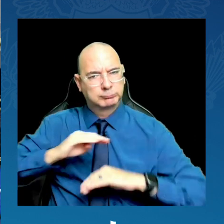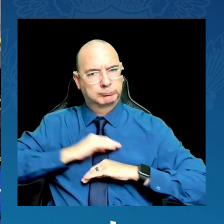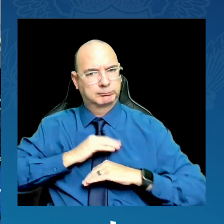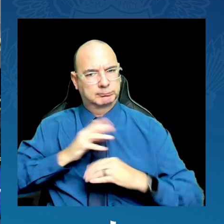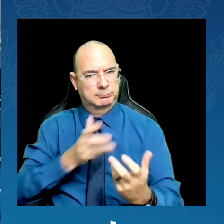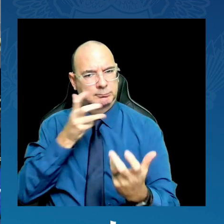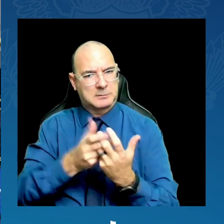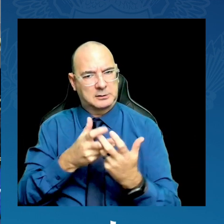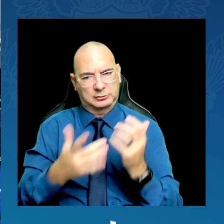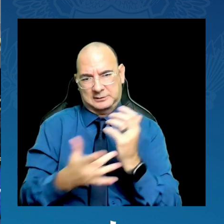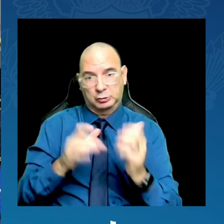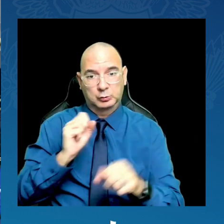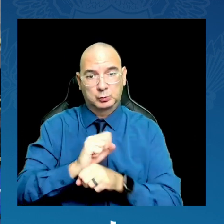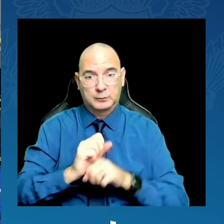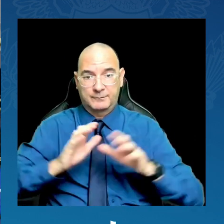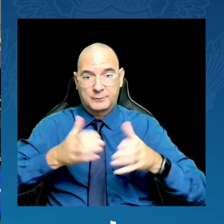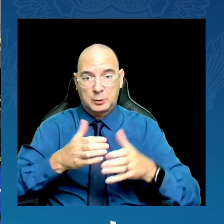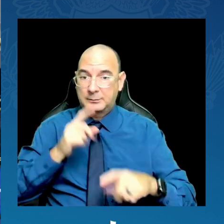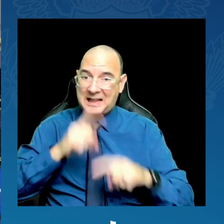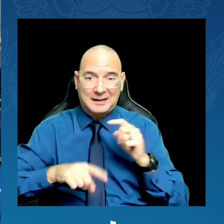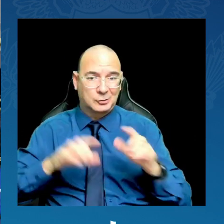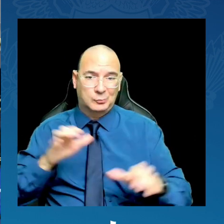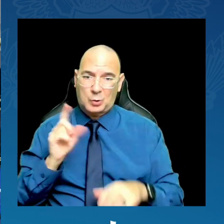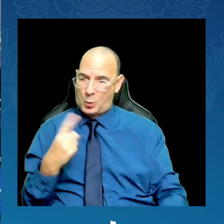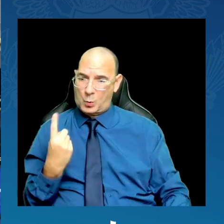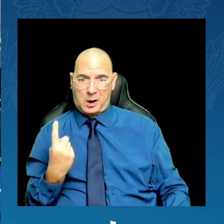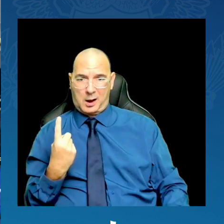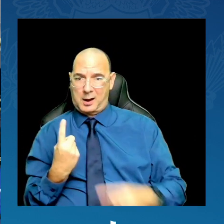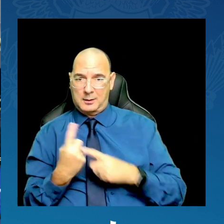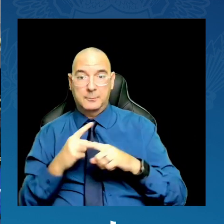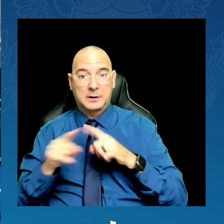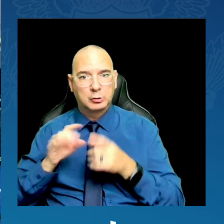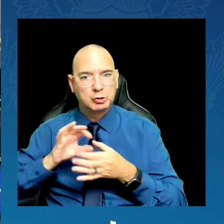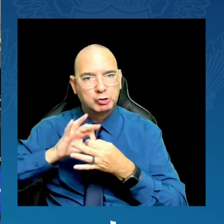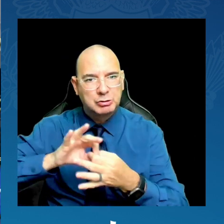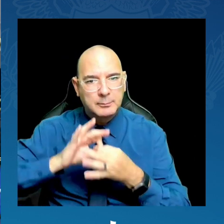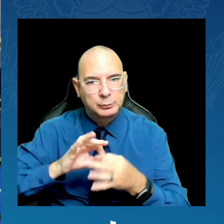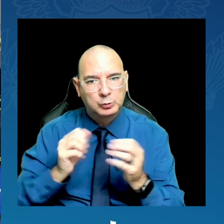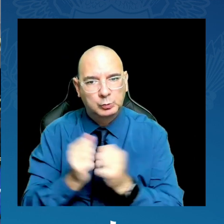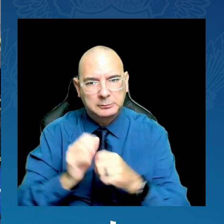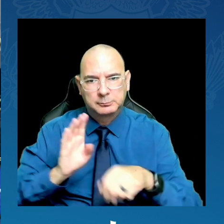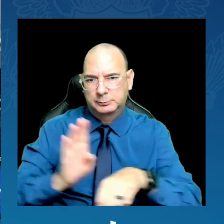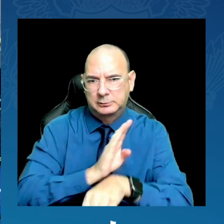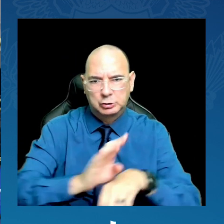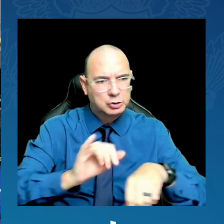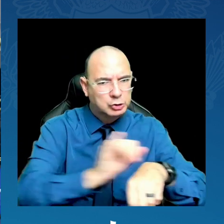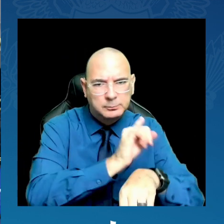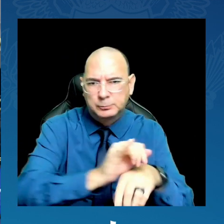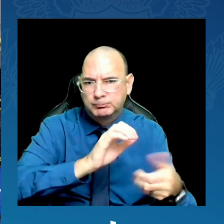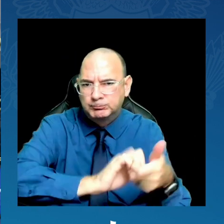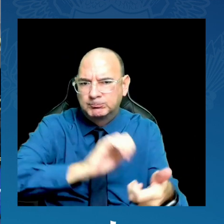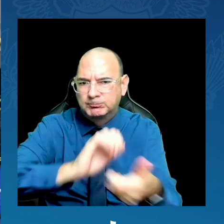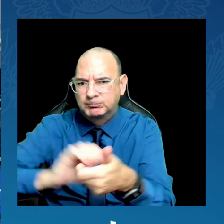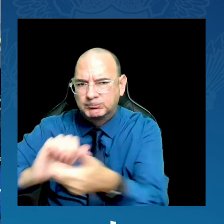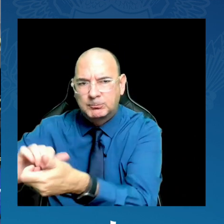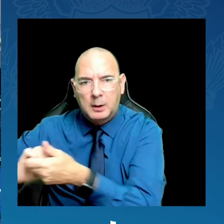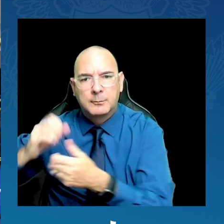Relationships with industry and federal government are important and part of the success. For example, we're part